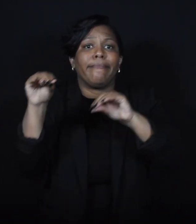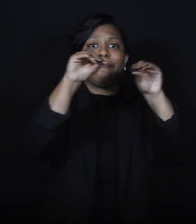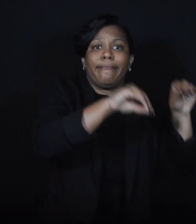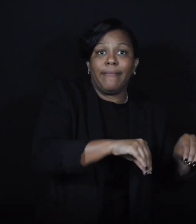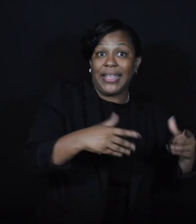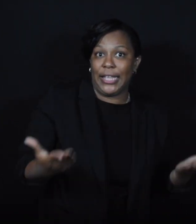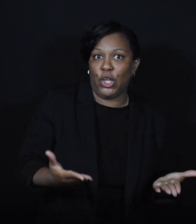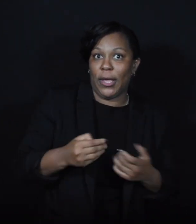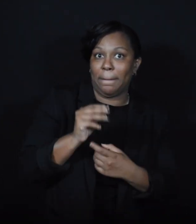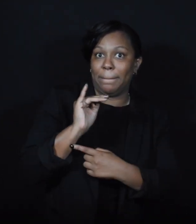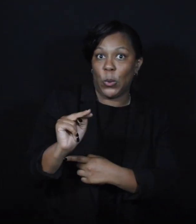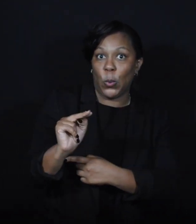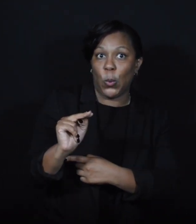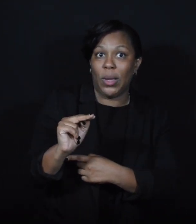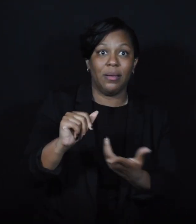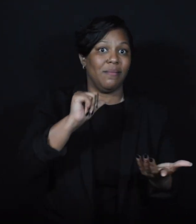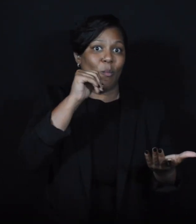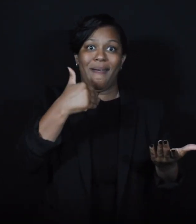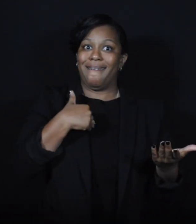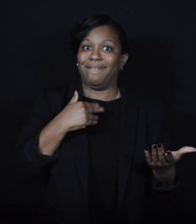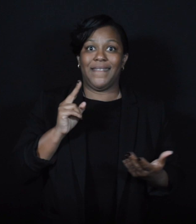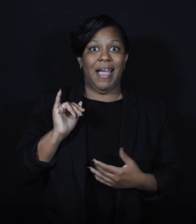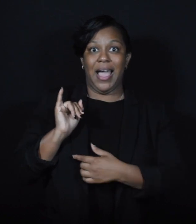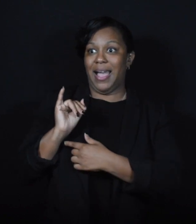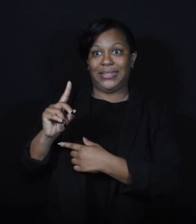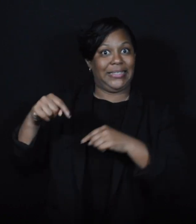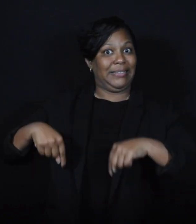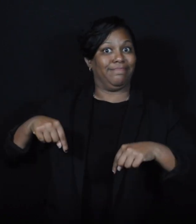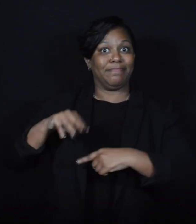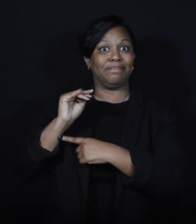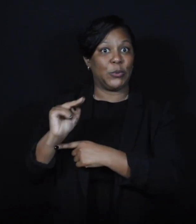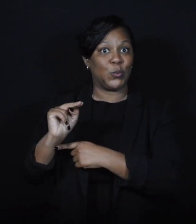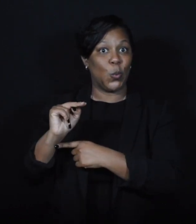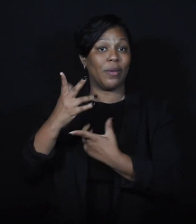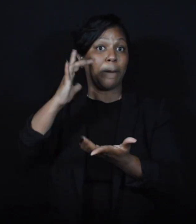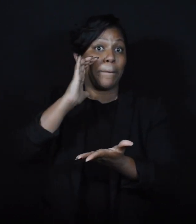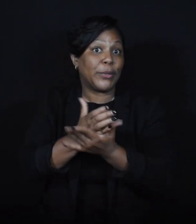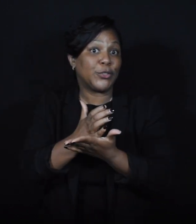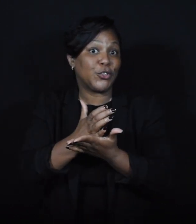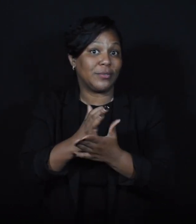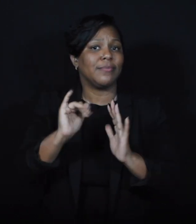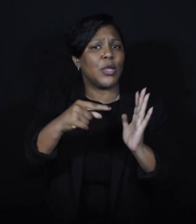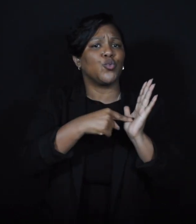and don’t have a valid Minnesota photo ID that shows the current address,